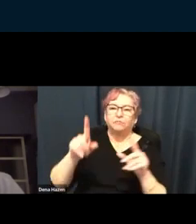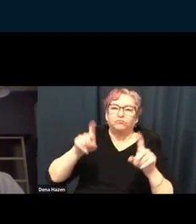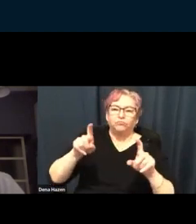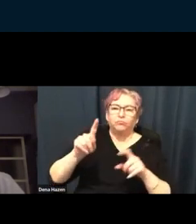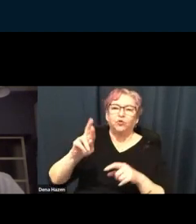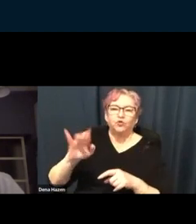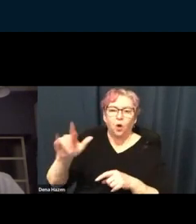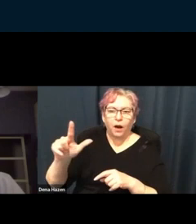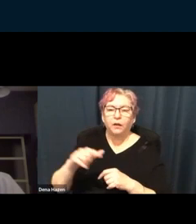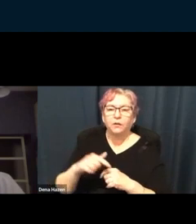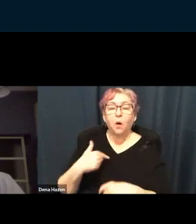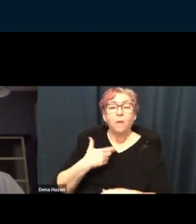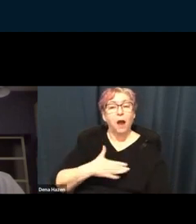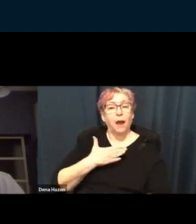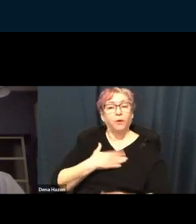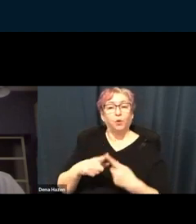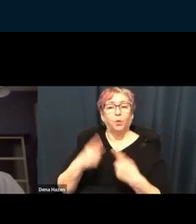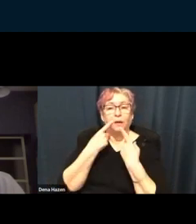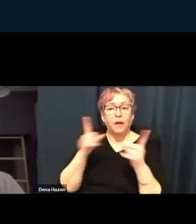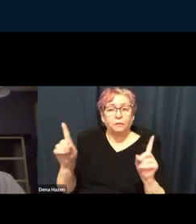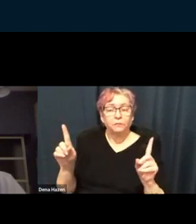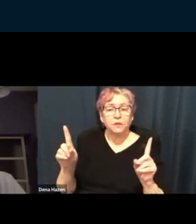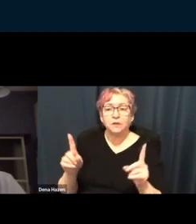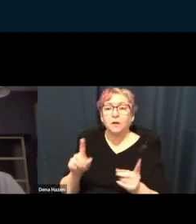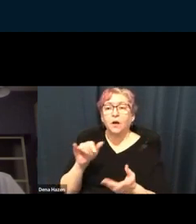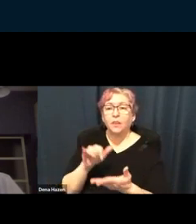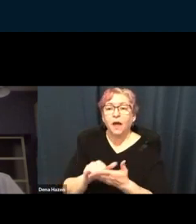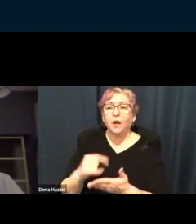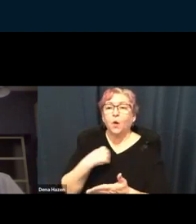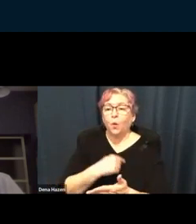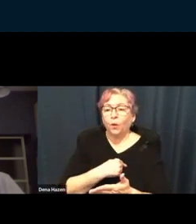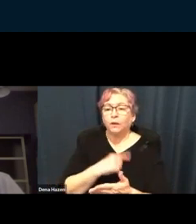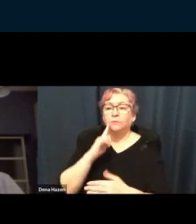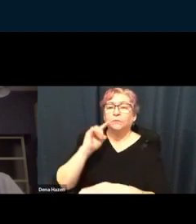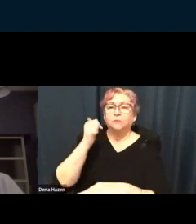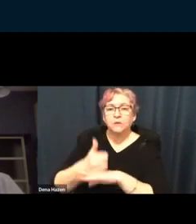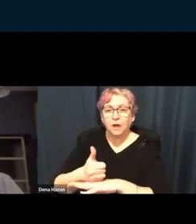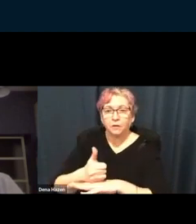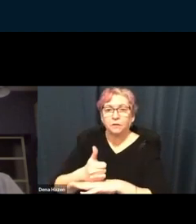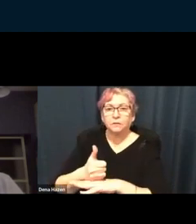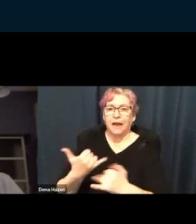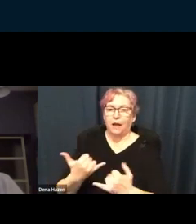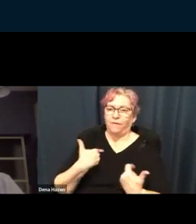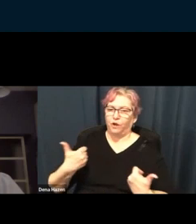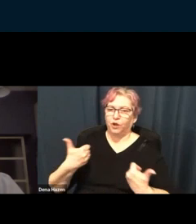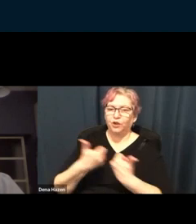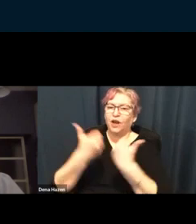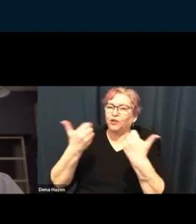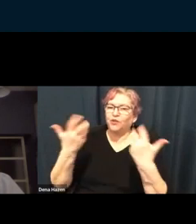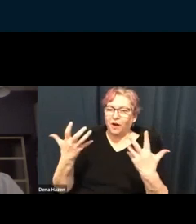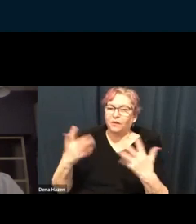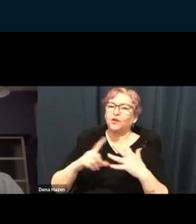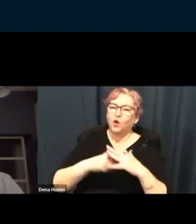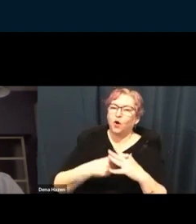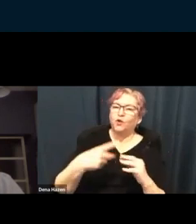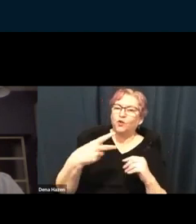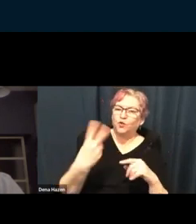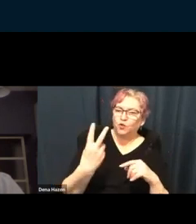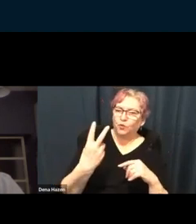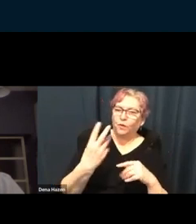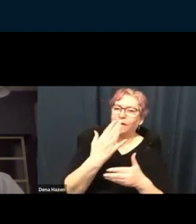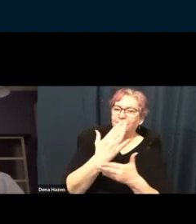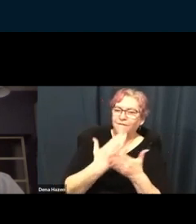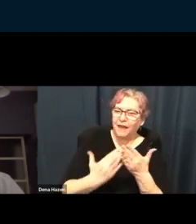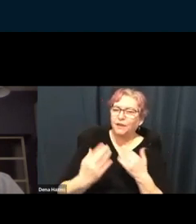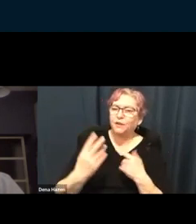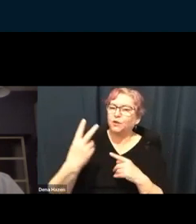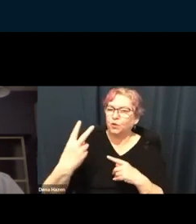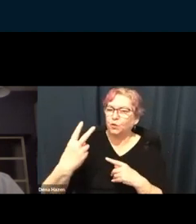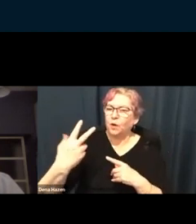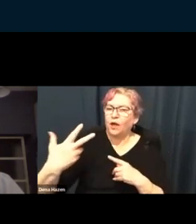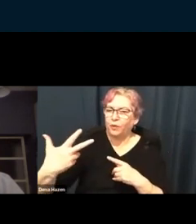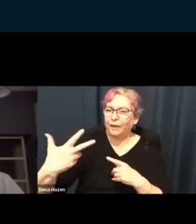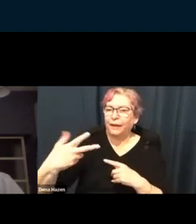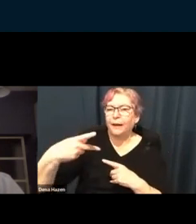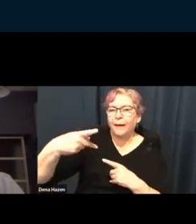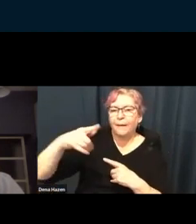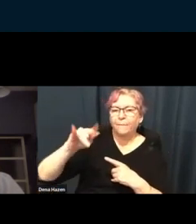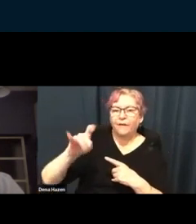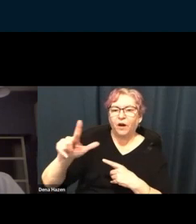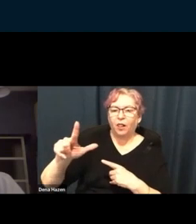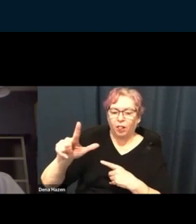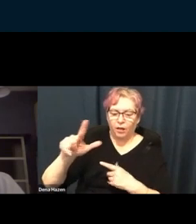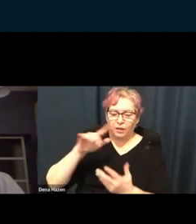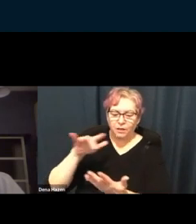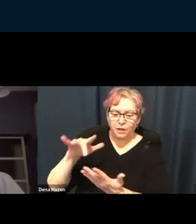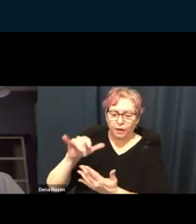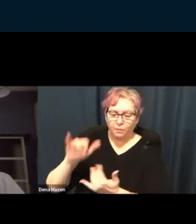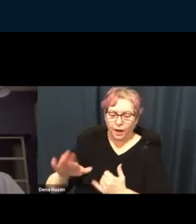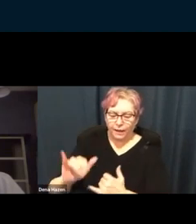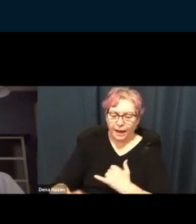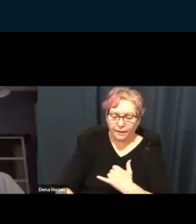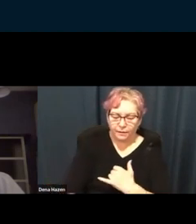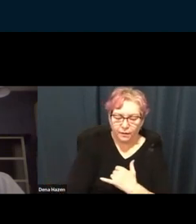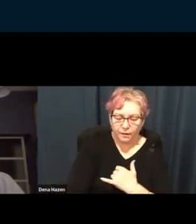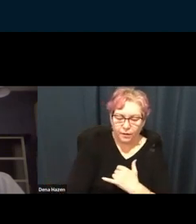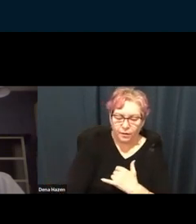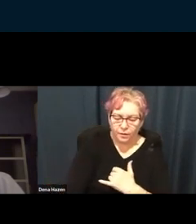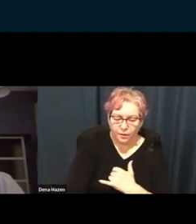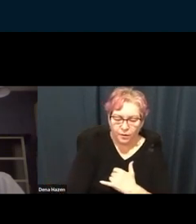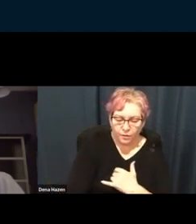So I'm happy to say that we then set ourselves the challenge of starting two Phase 2/3 pivotal studies by the end of last year.